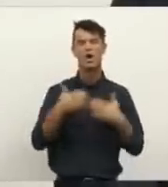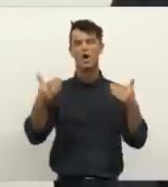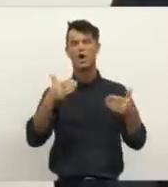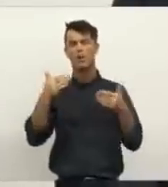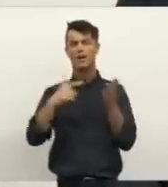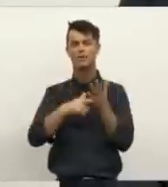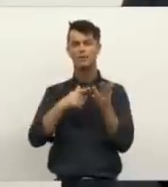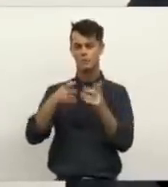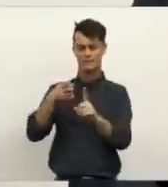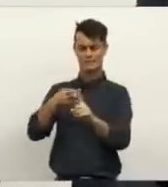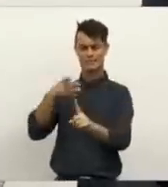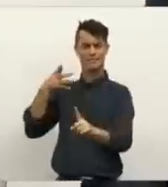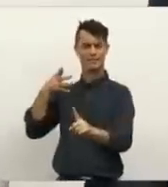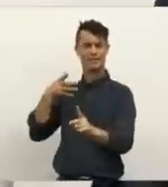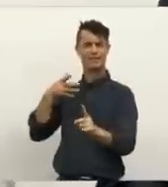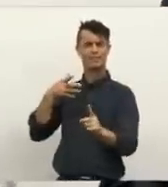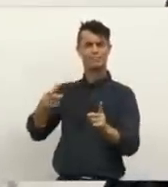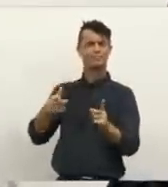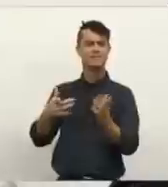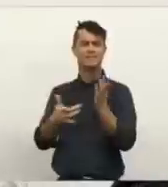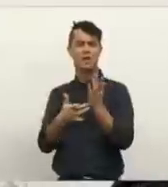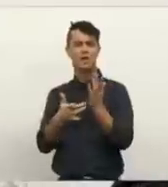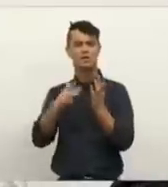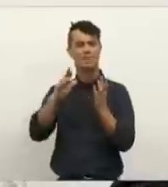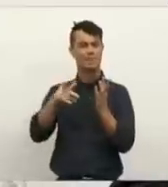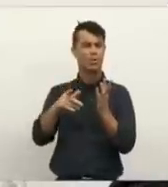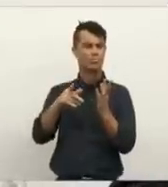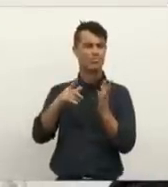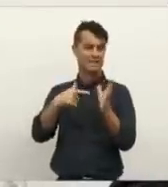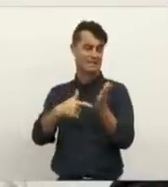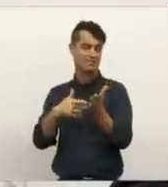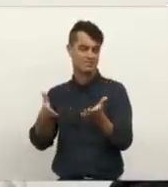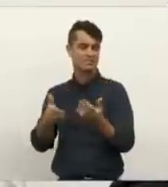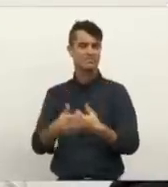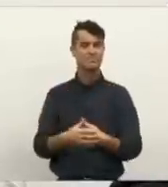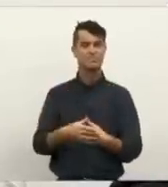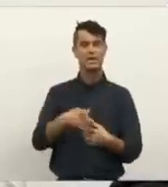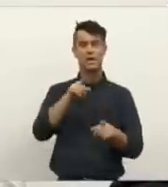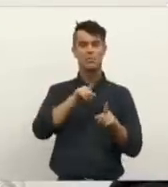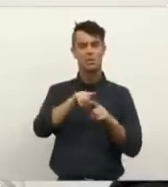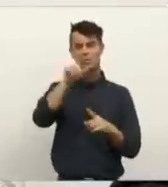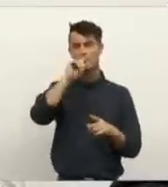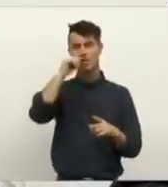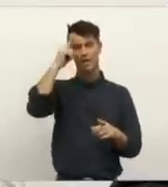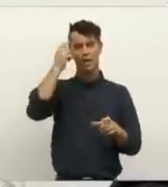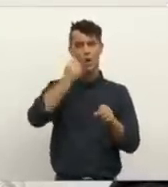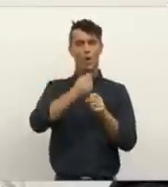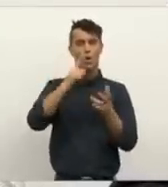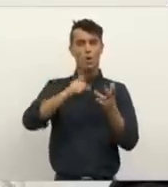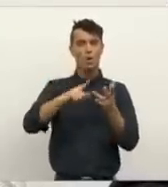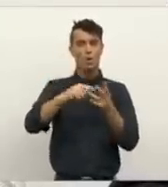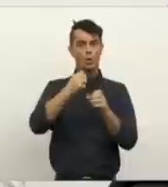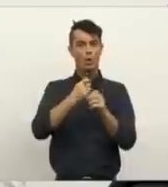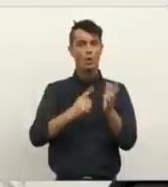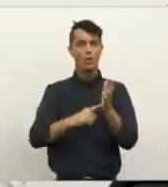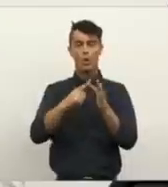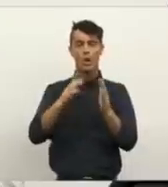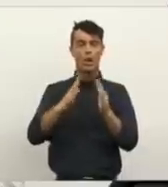And most people see things like Google Home as a bit of a luxury or a toy. But for me, it's really useful for, you know,